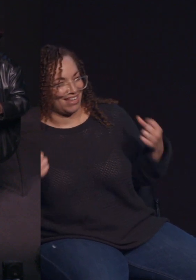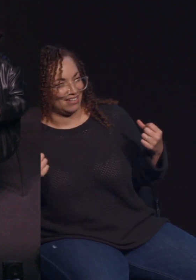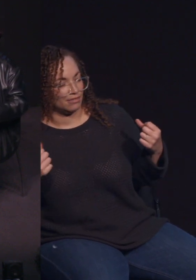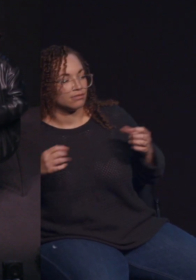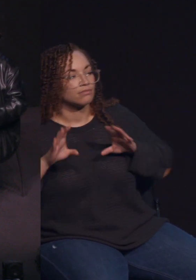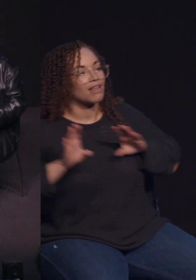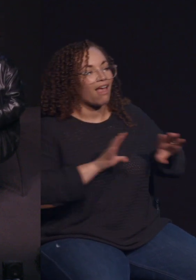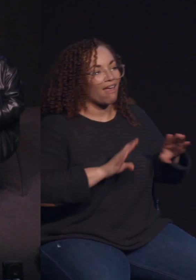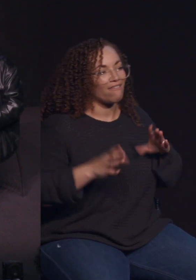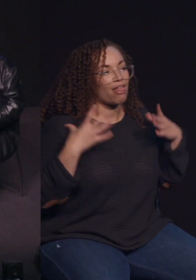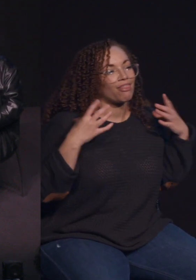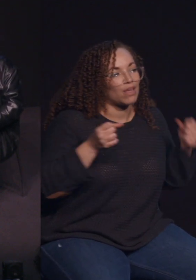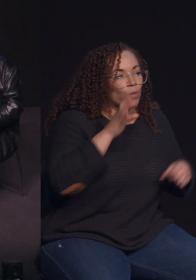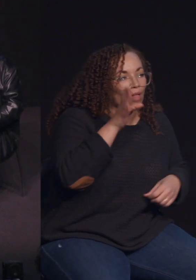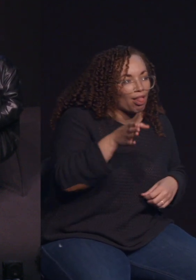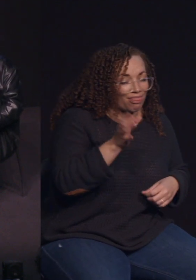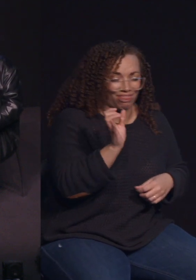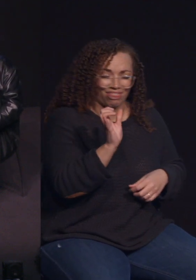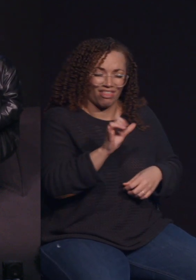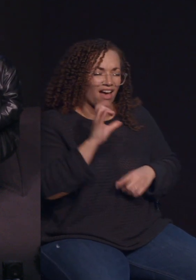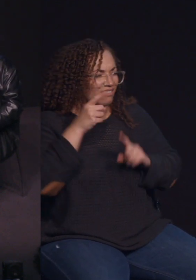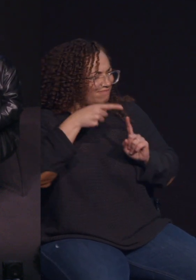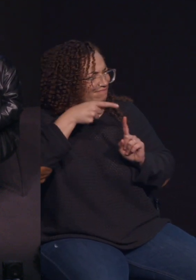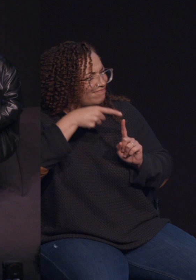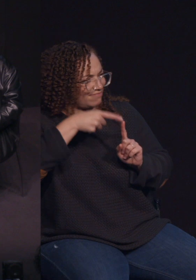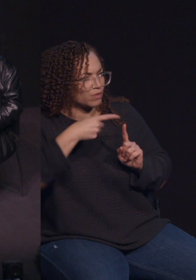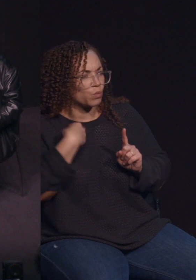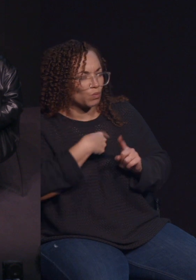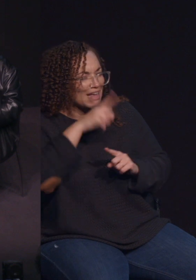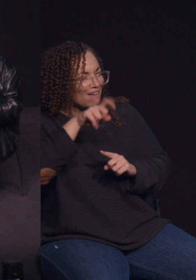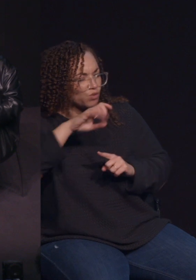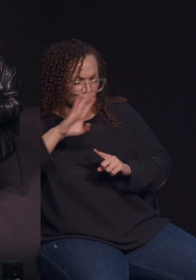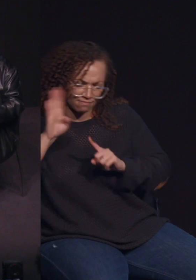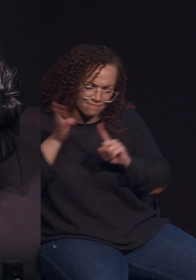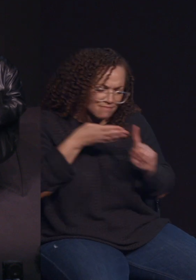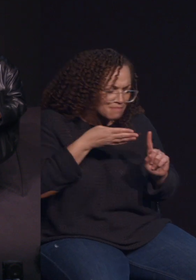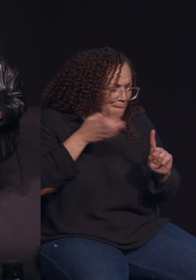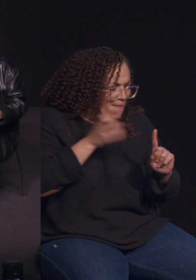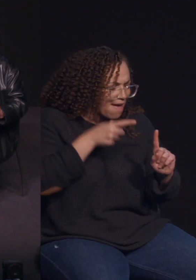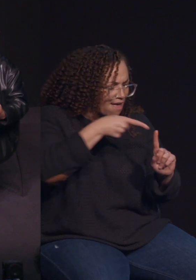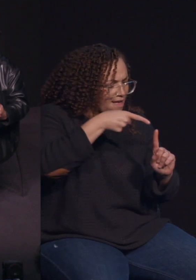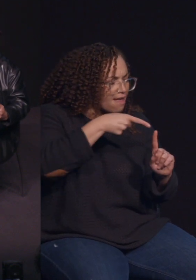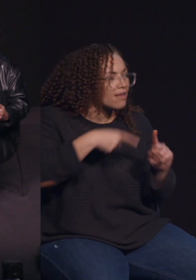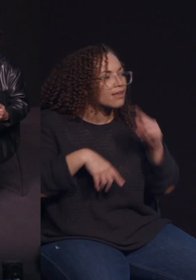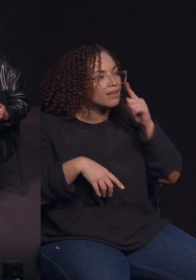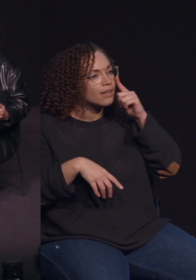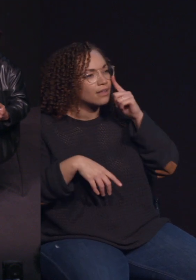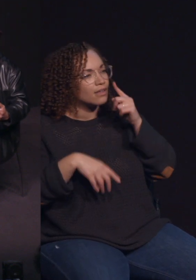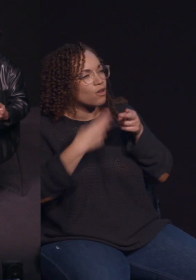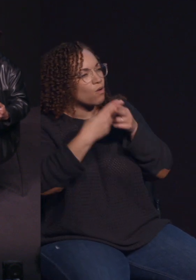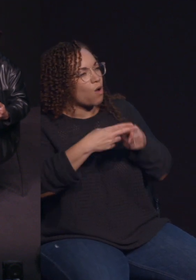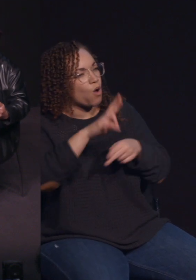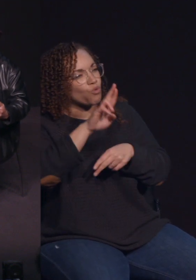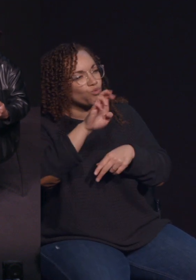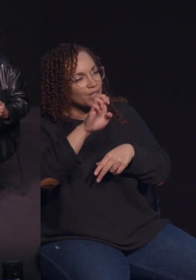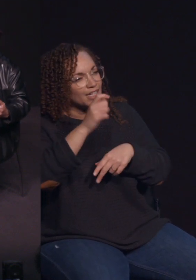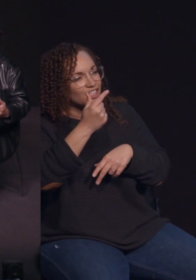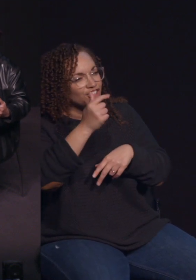That's where we are now too is that we have to get back to it. You got a termamatic called regenerative.